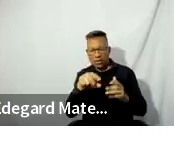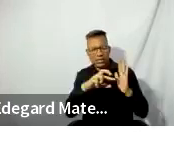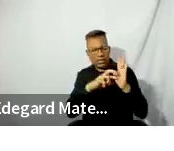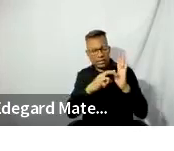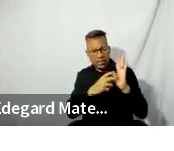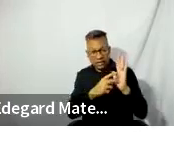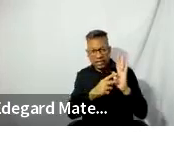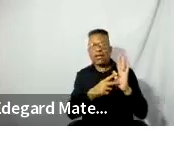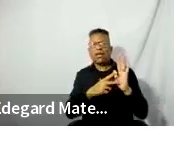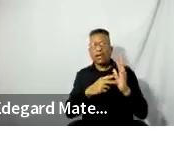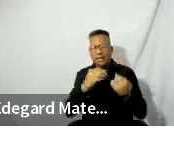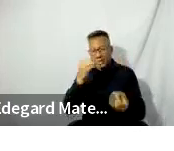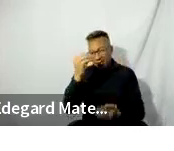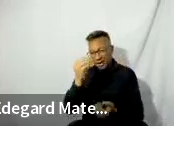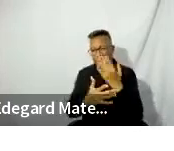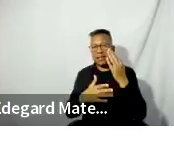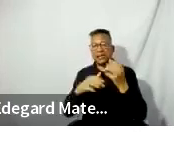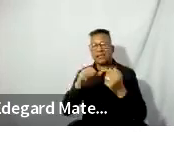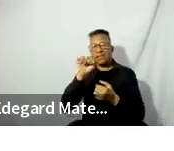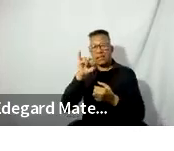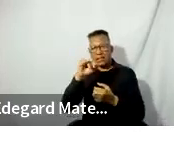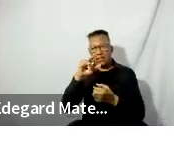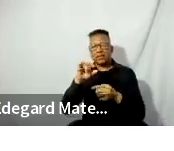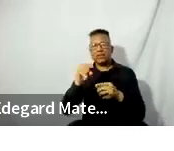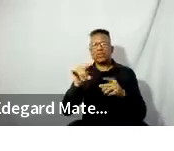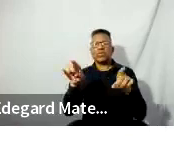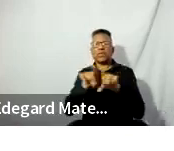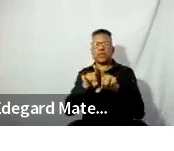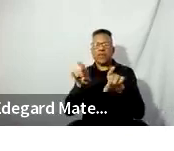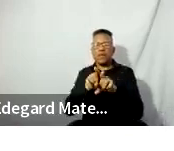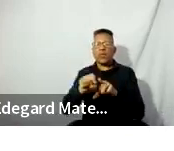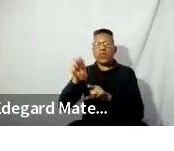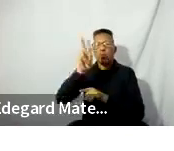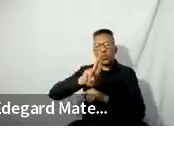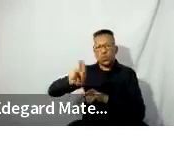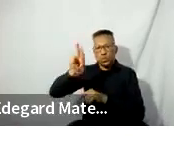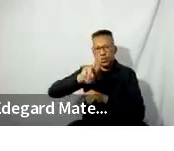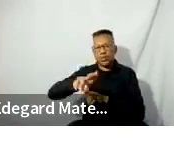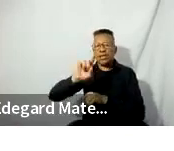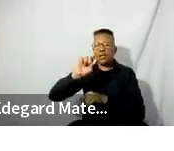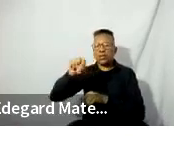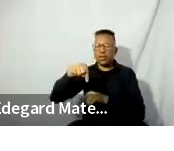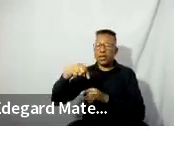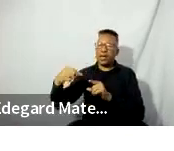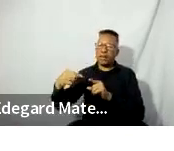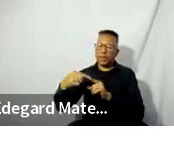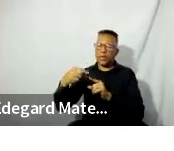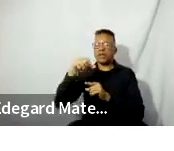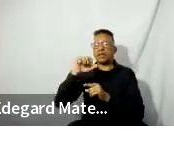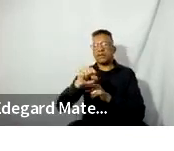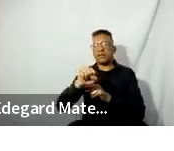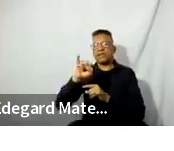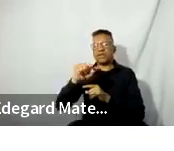and use of science. and and he stresses and he stresses this to them in to them, and logical